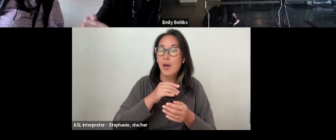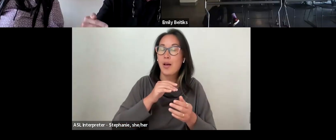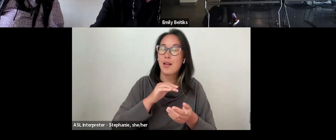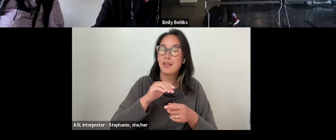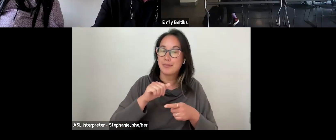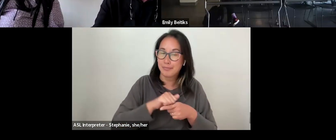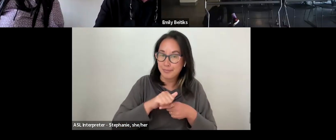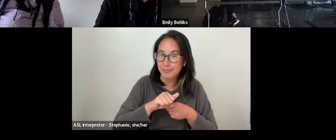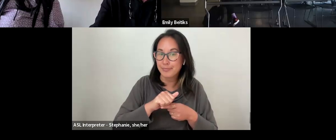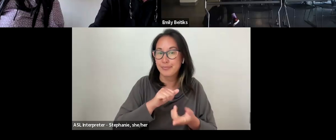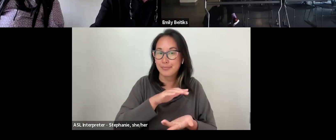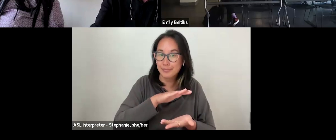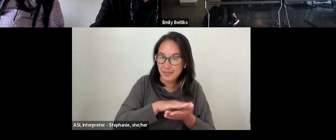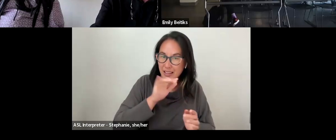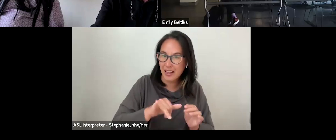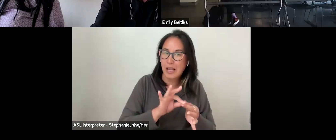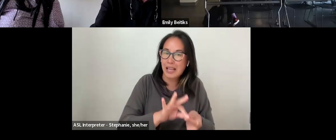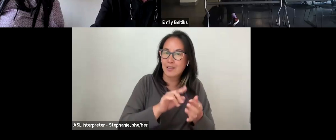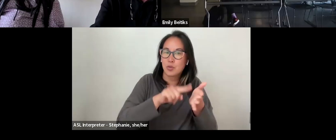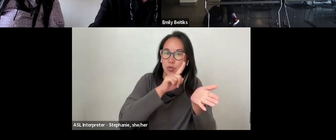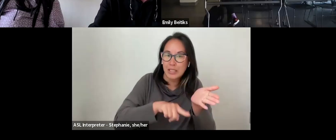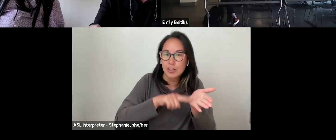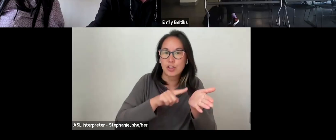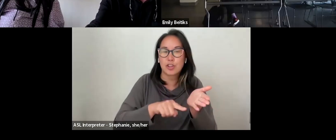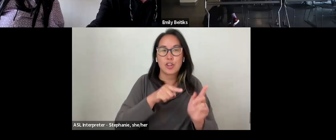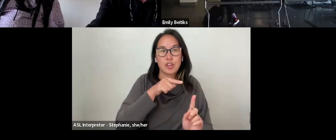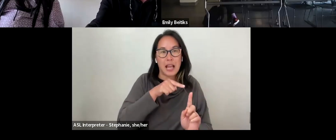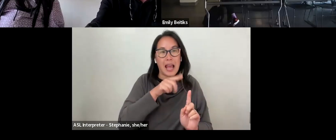And it has a kind of utilitarian ethos that has to be balanced